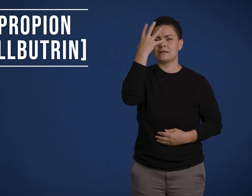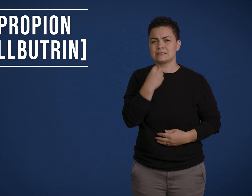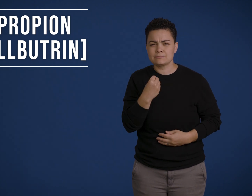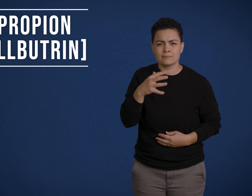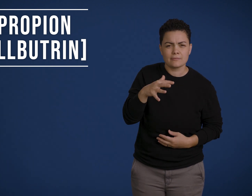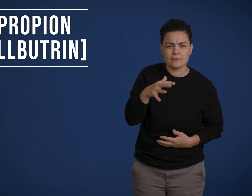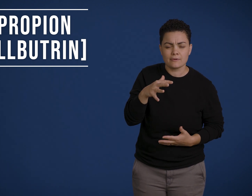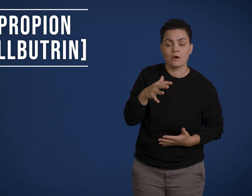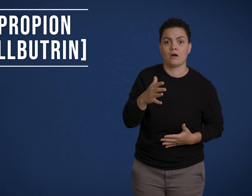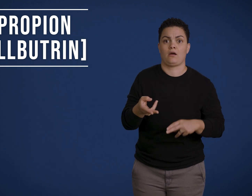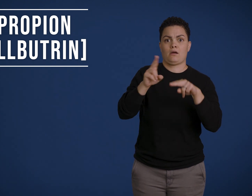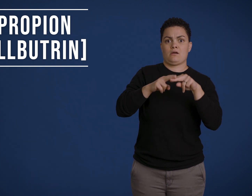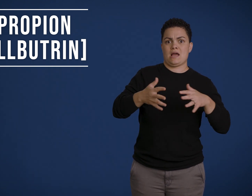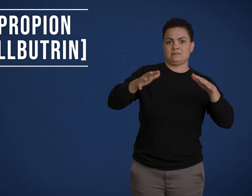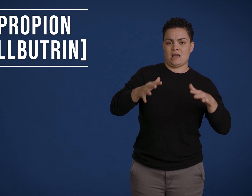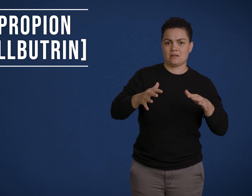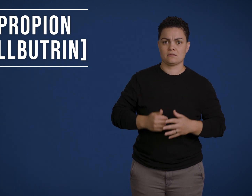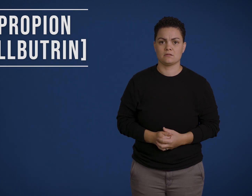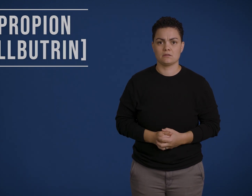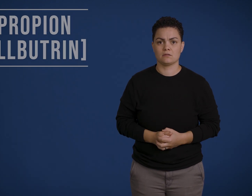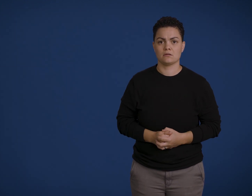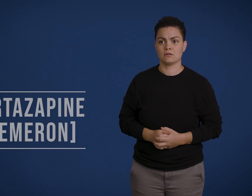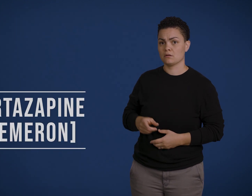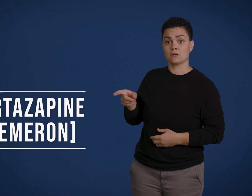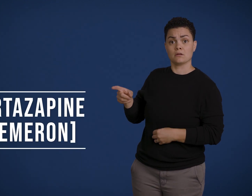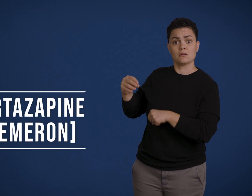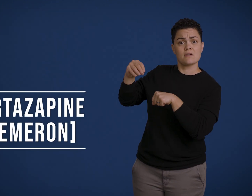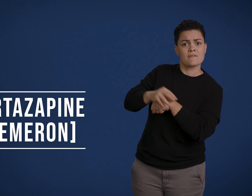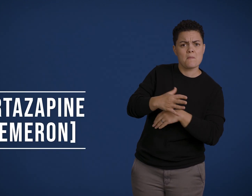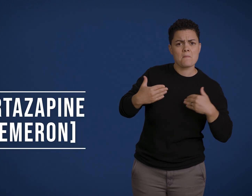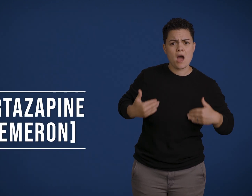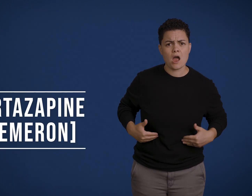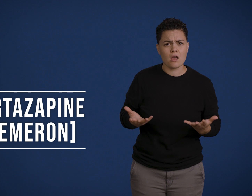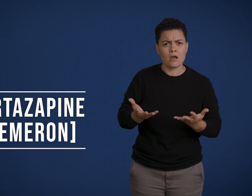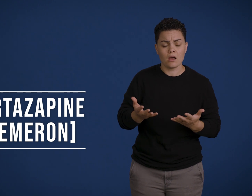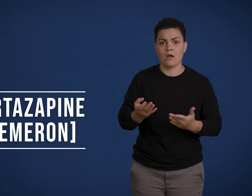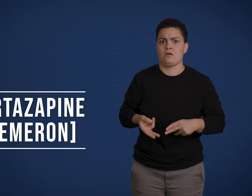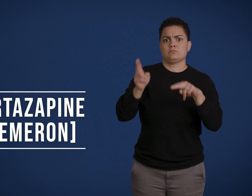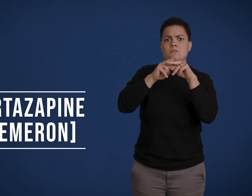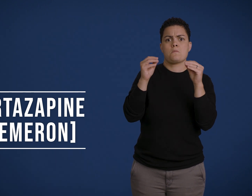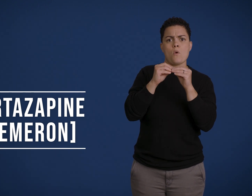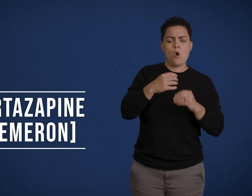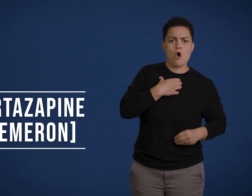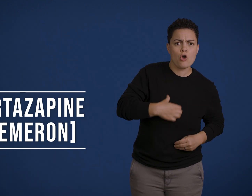Bupropion may cause poor sleep and anxiety, while mirtazapine side effects may include